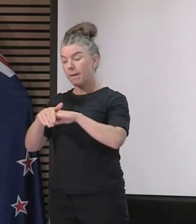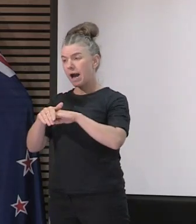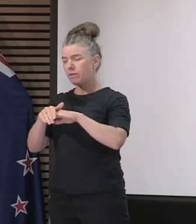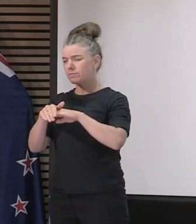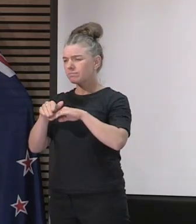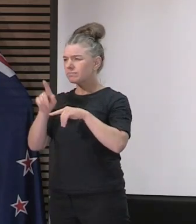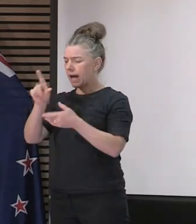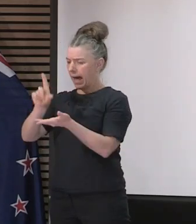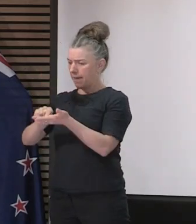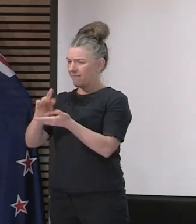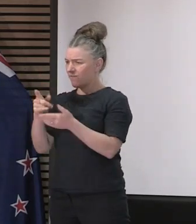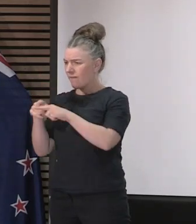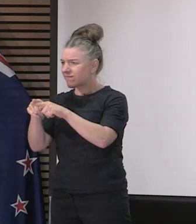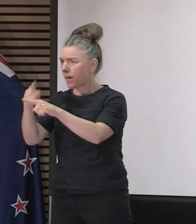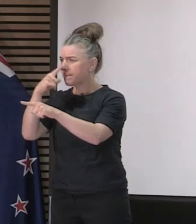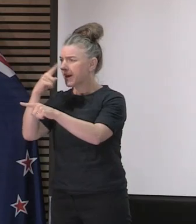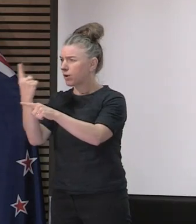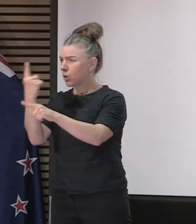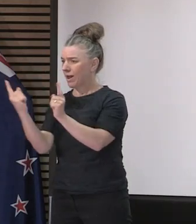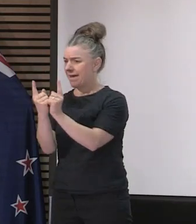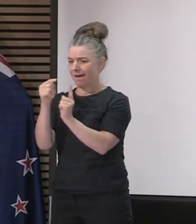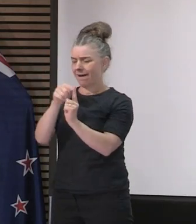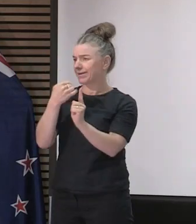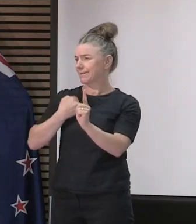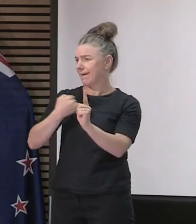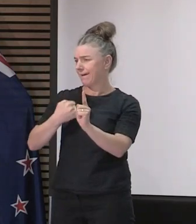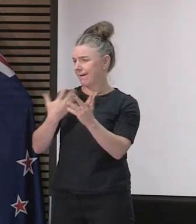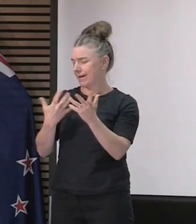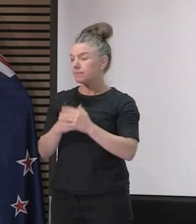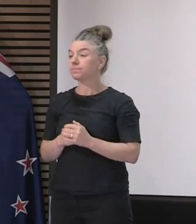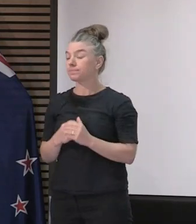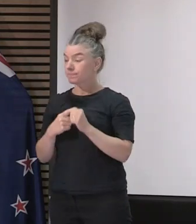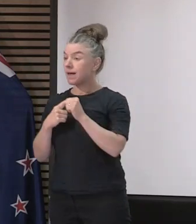far away as a decision on a contact tracing app and do we